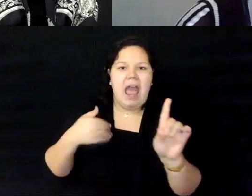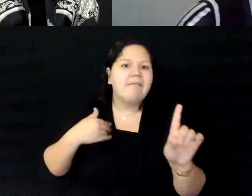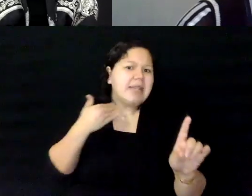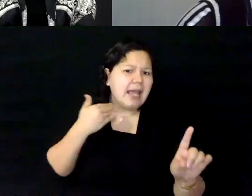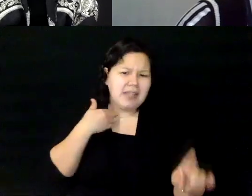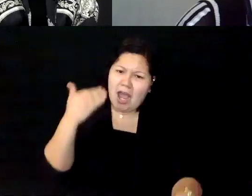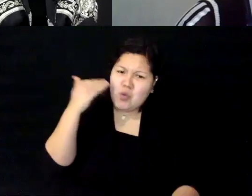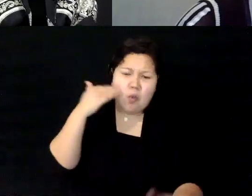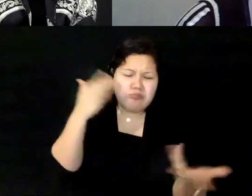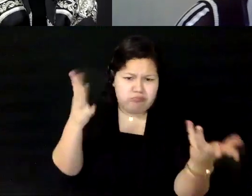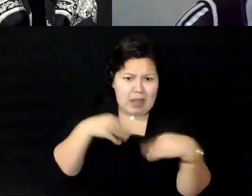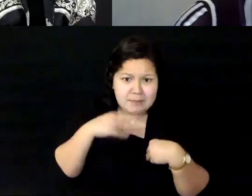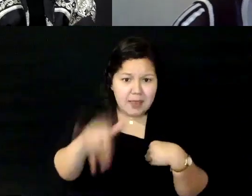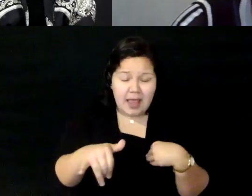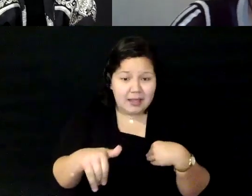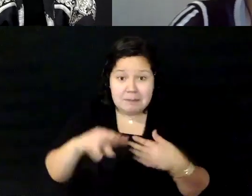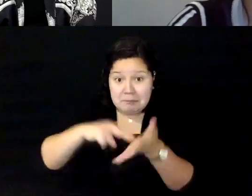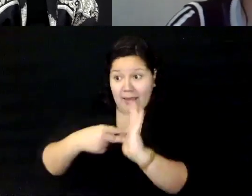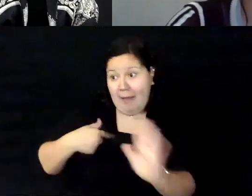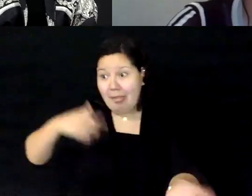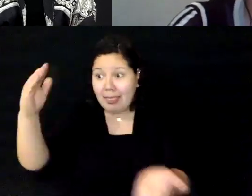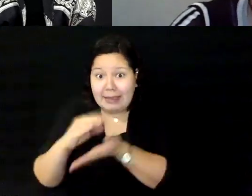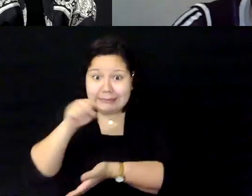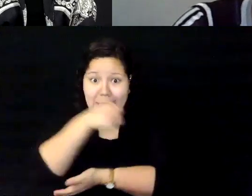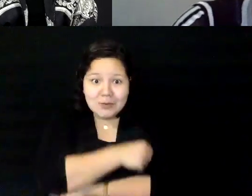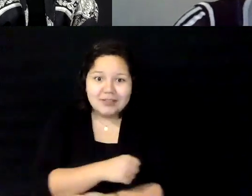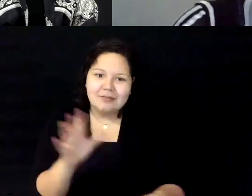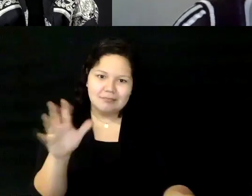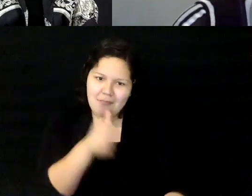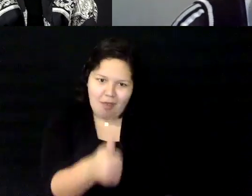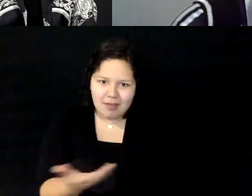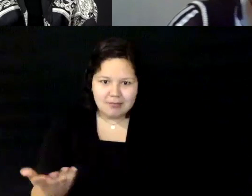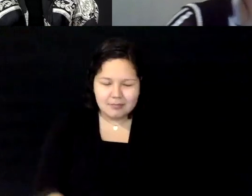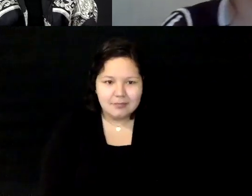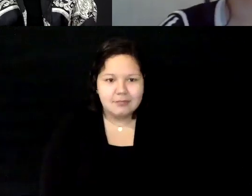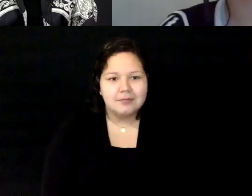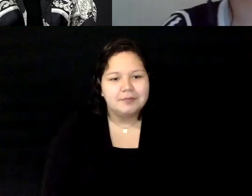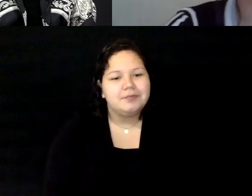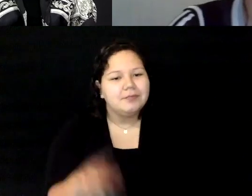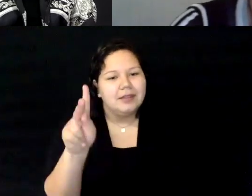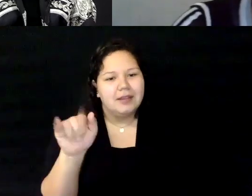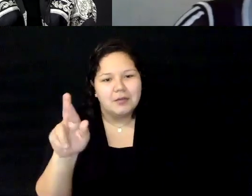but it doesn't make me any less Taiwanese. Yeah. Yeah, I think that's the biggest thing, is like,